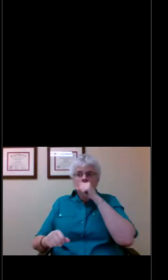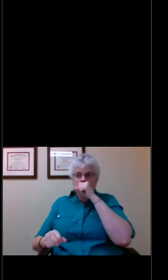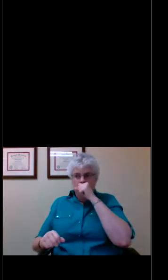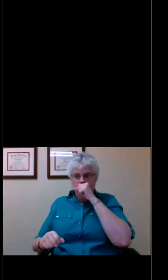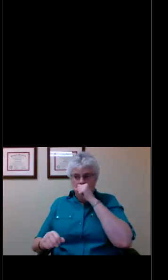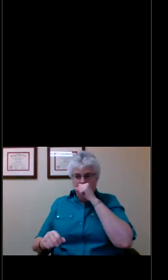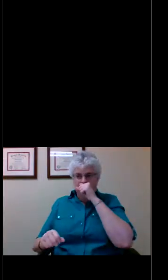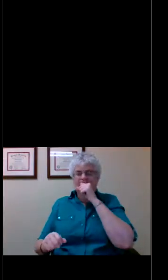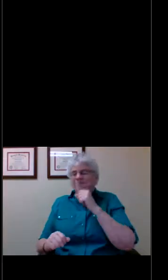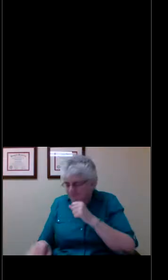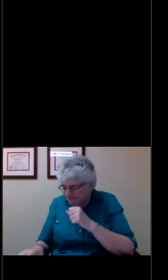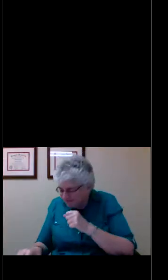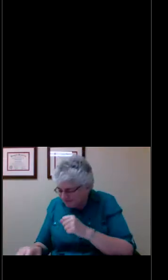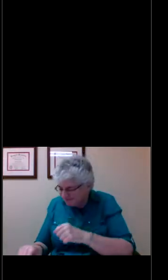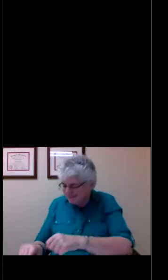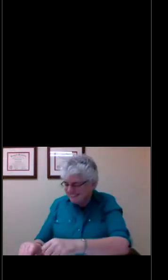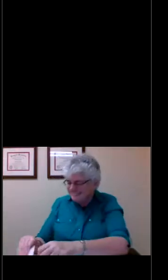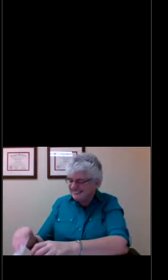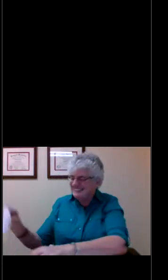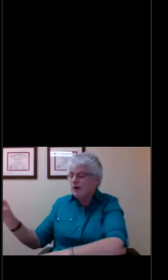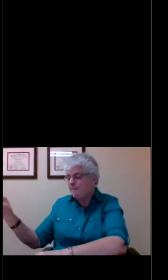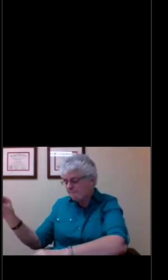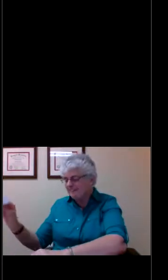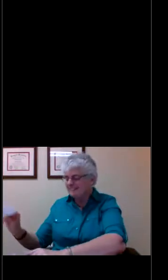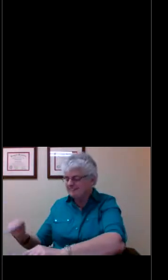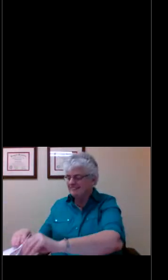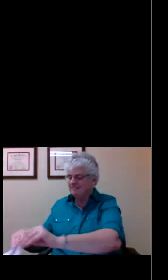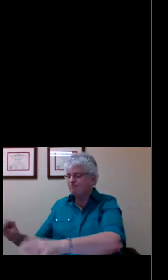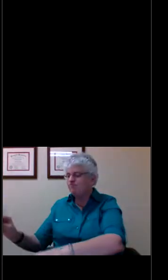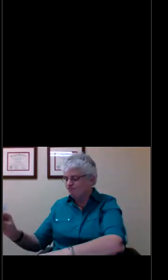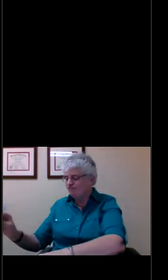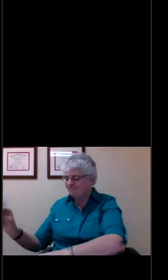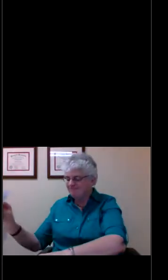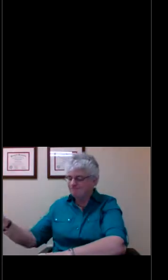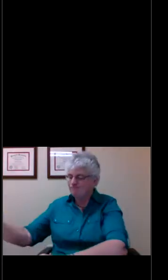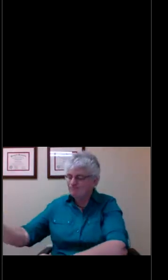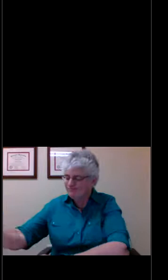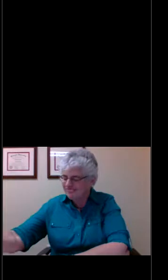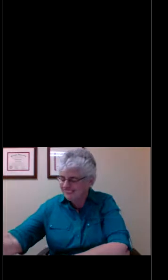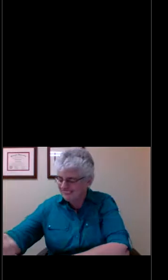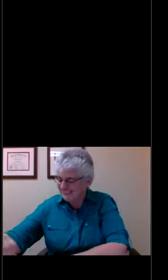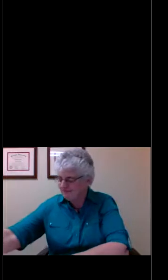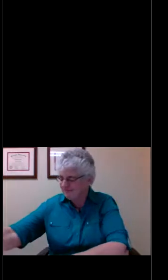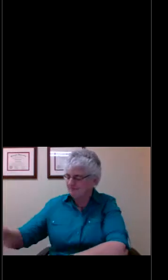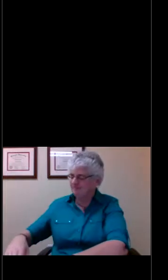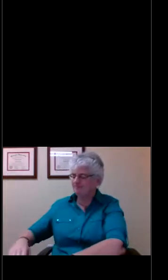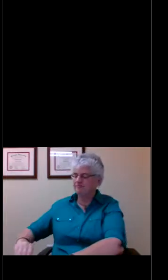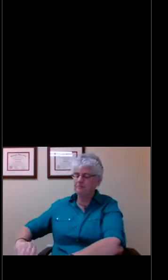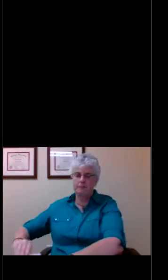I apologize to everybody. We didn't realize that you couldn't see Holly when the poll was up